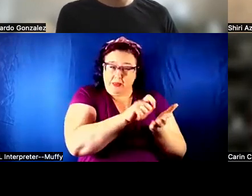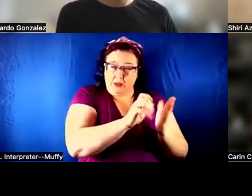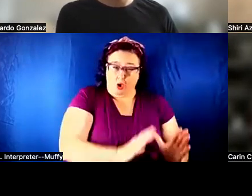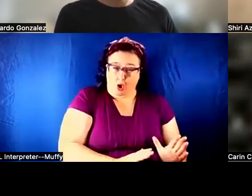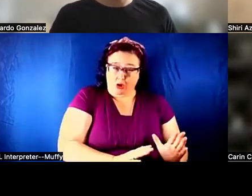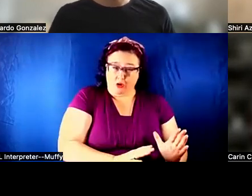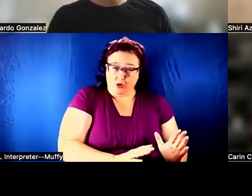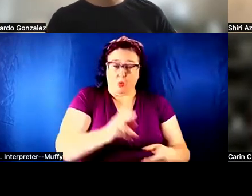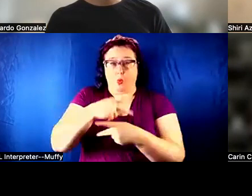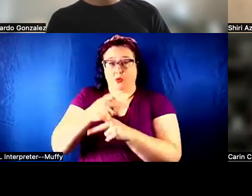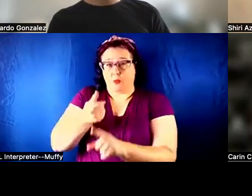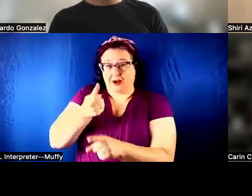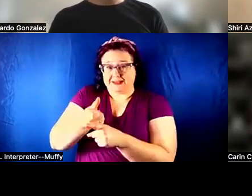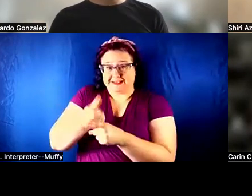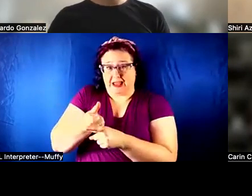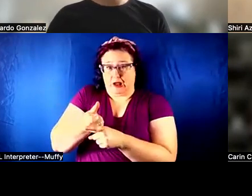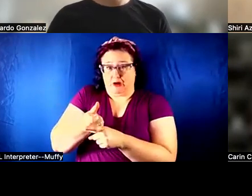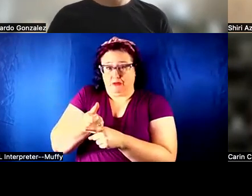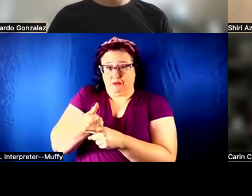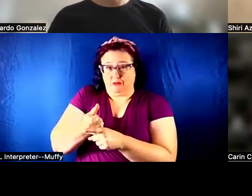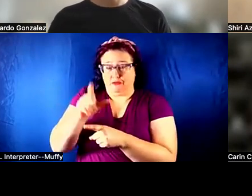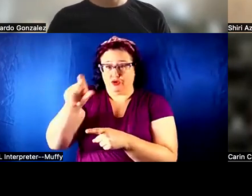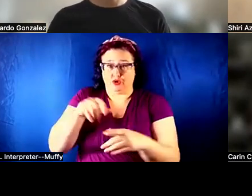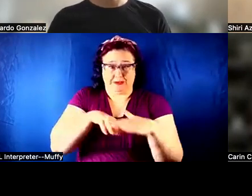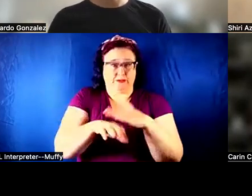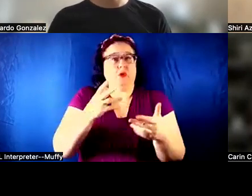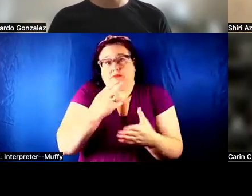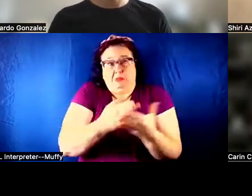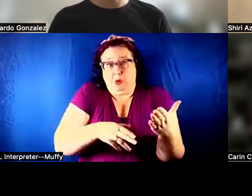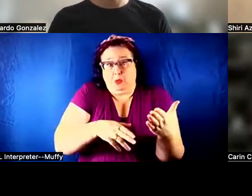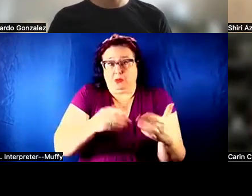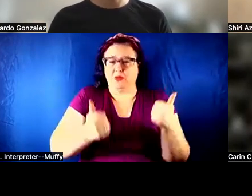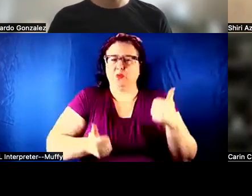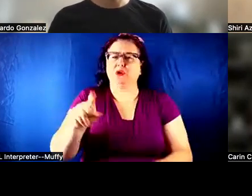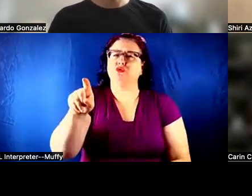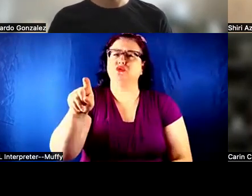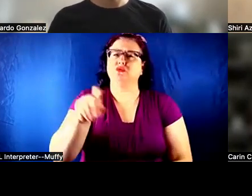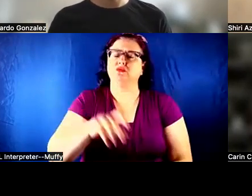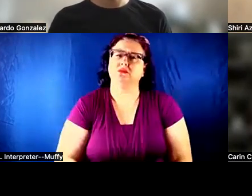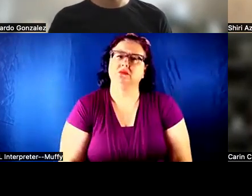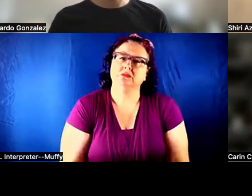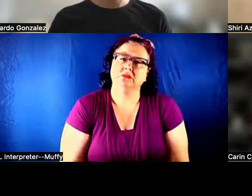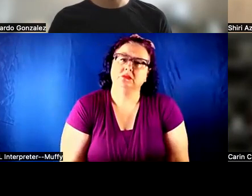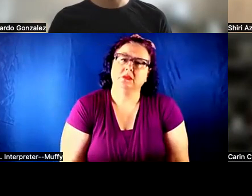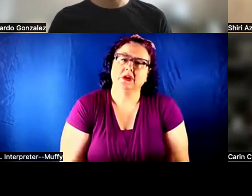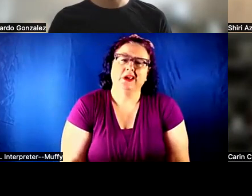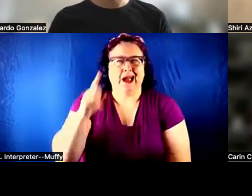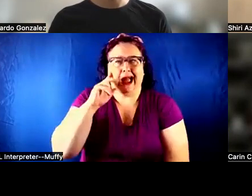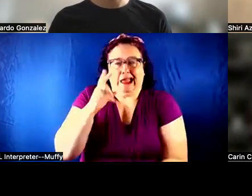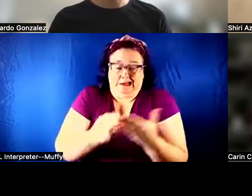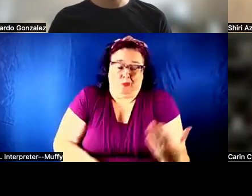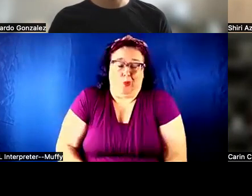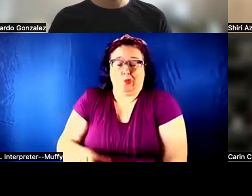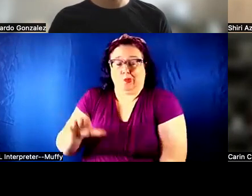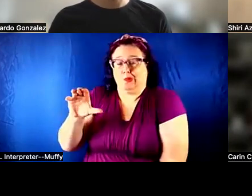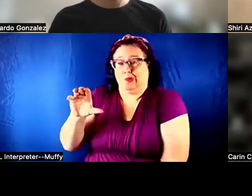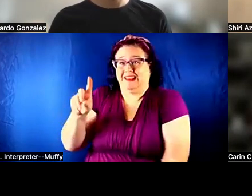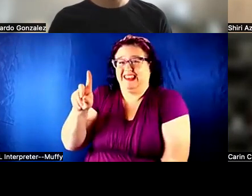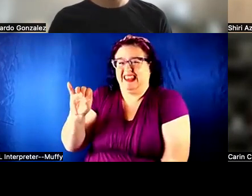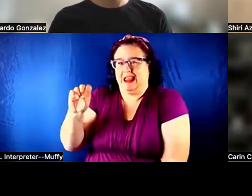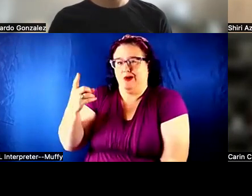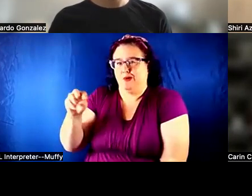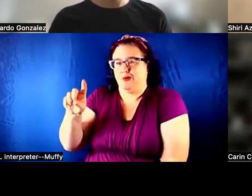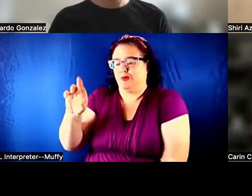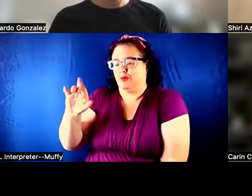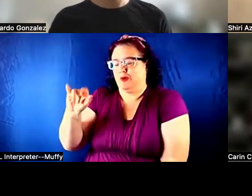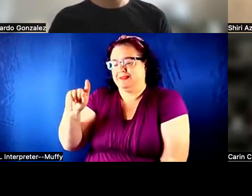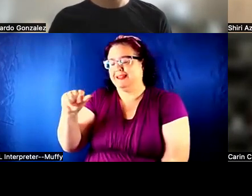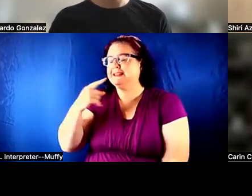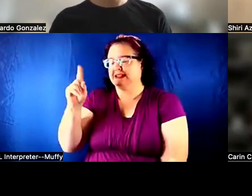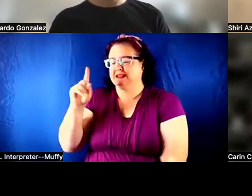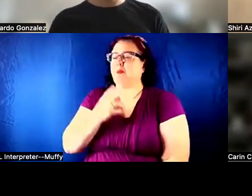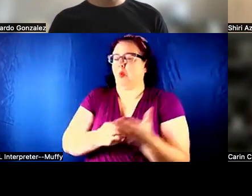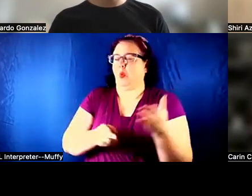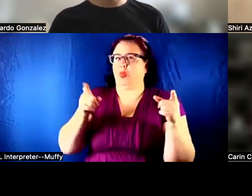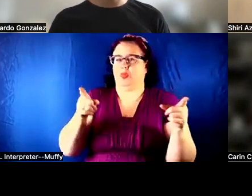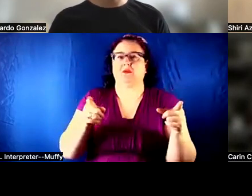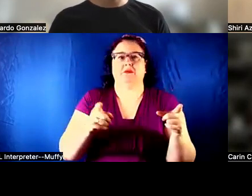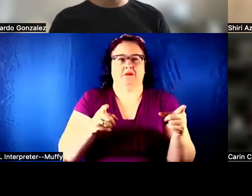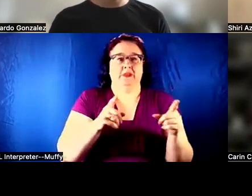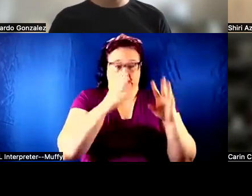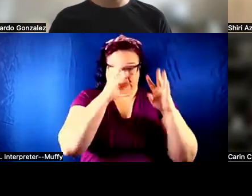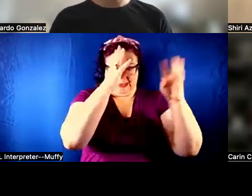YEAH, I THINK BOTH. OFFERING TOOLS EVEN IN THE PRODUCTS. OF COURSE, FOR EXAMPLE,